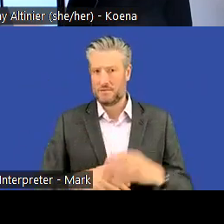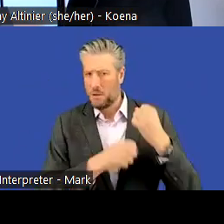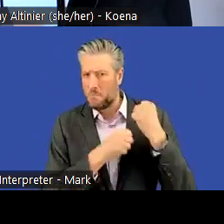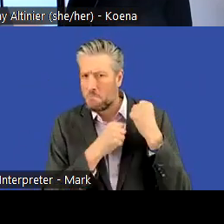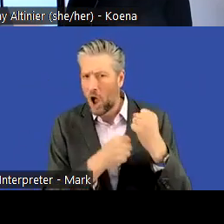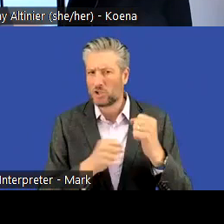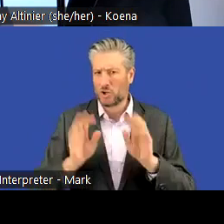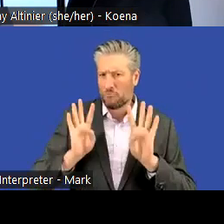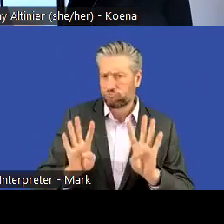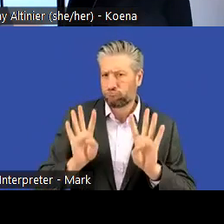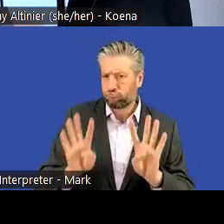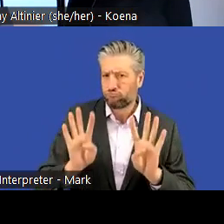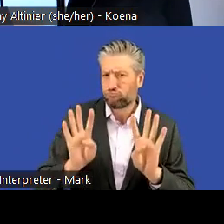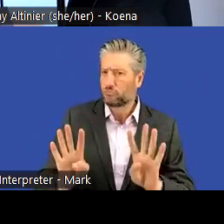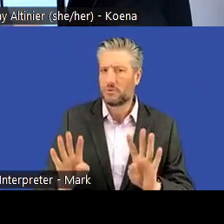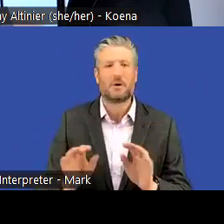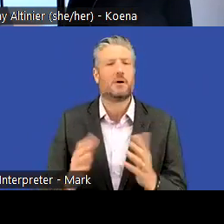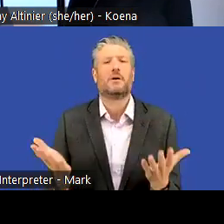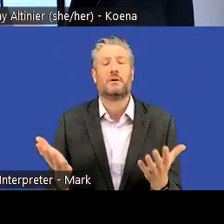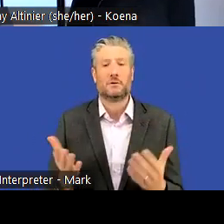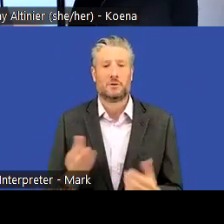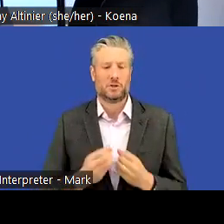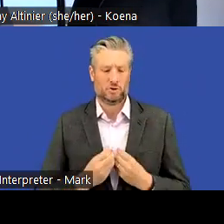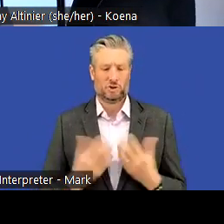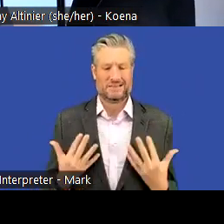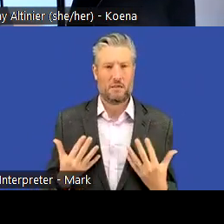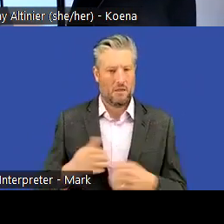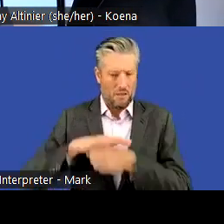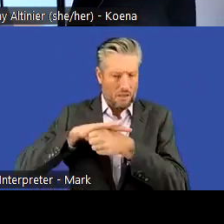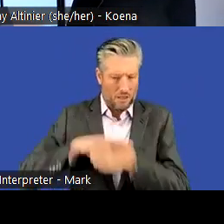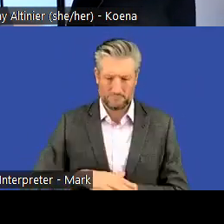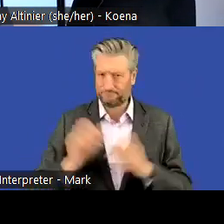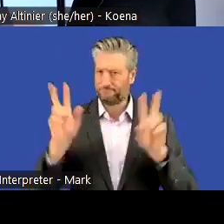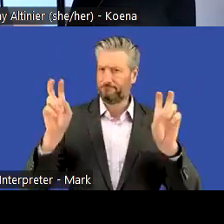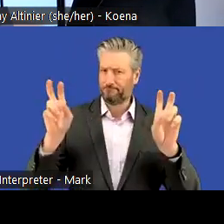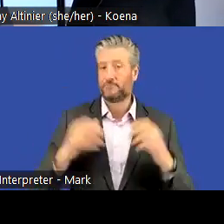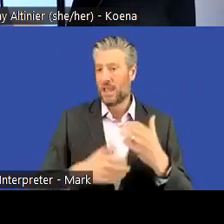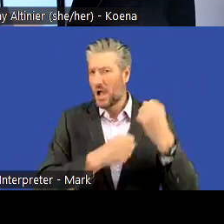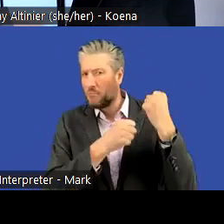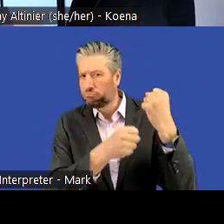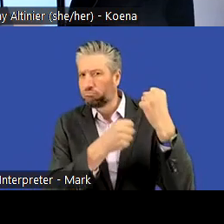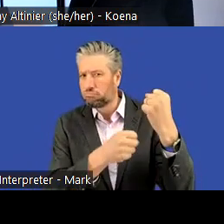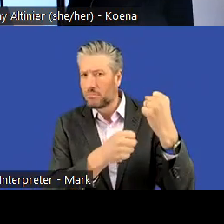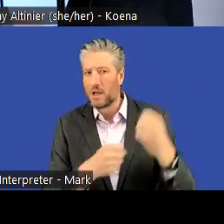We have an association called (non-English language).